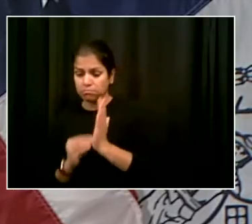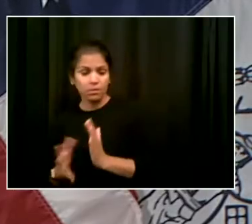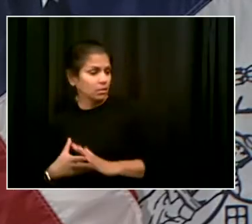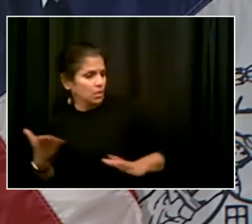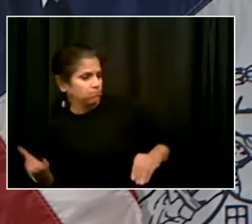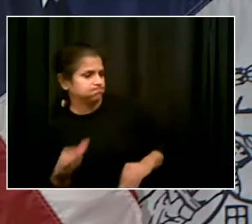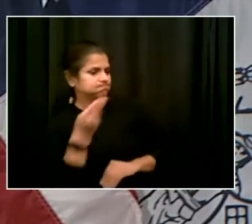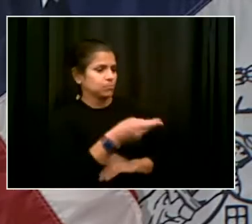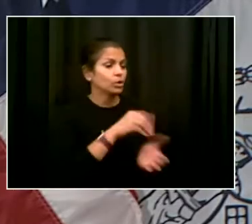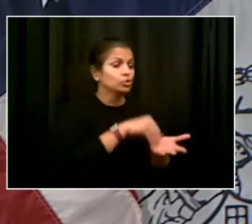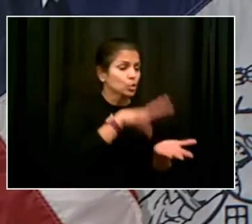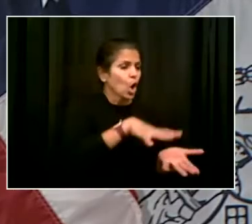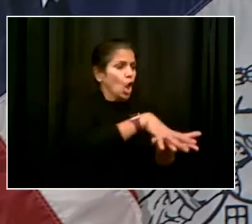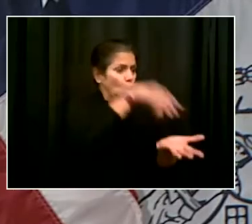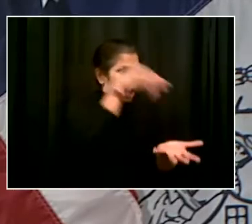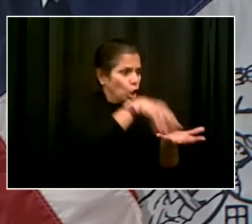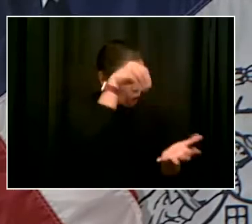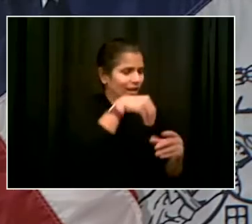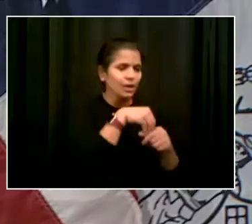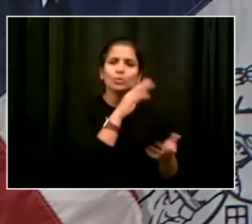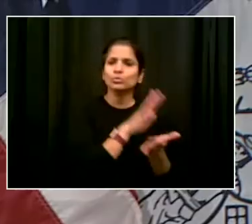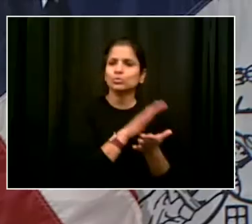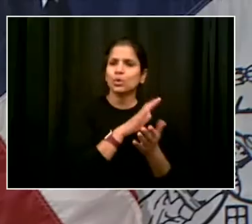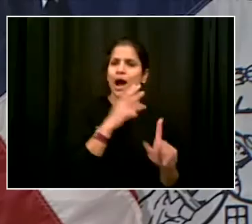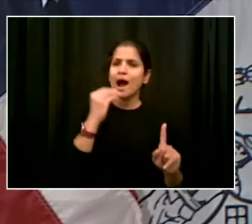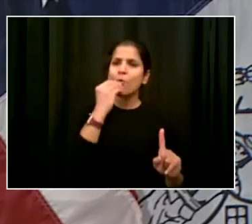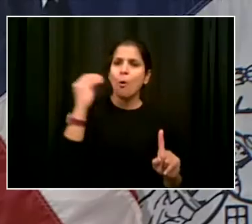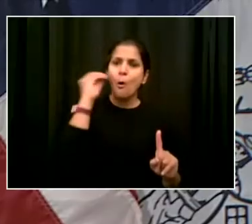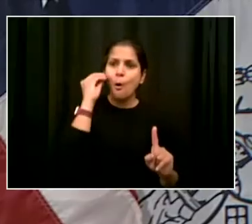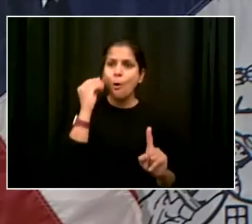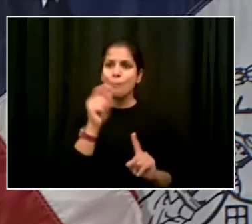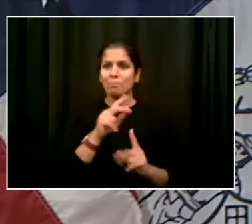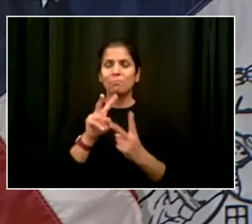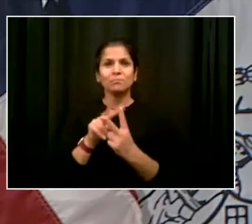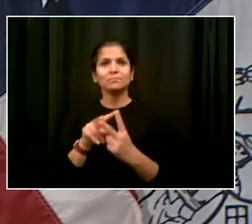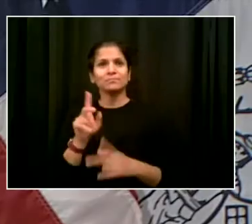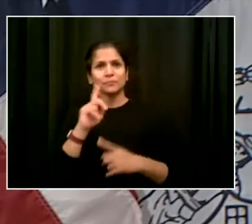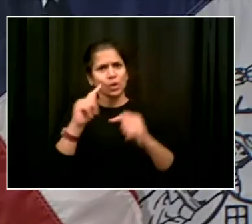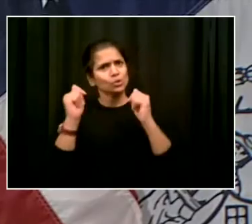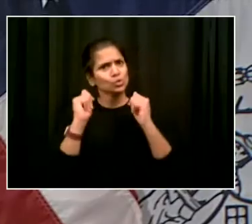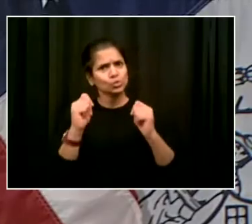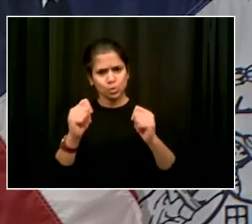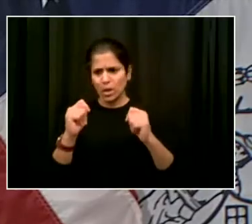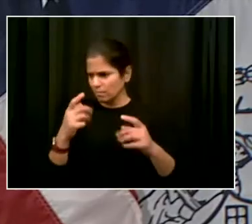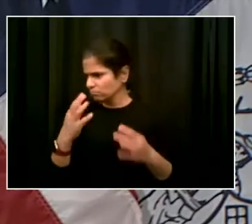CAN USE TO EXPAND THE WORK THEY DO. I FEEL LIKE THAT'S PRETTY WELL- ESTABLISHED.